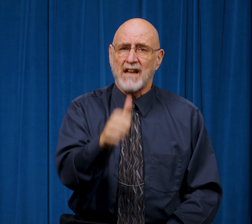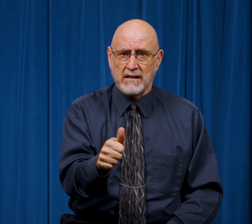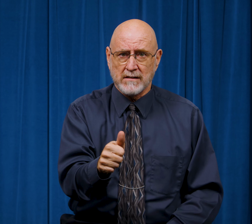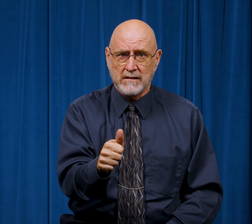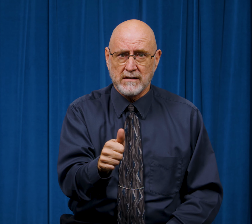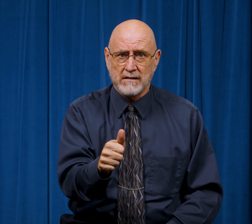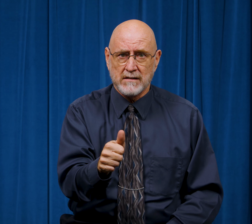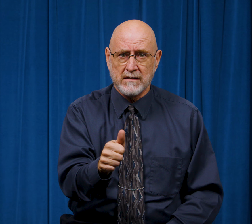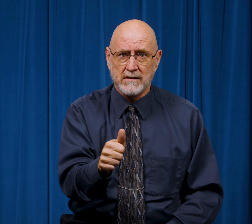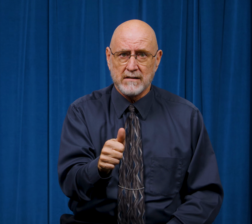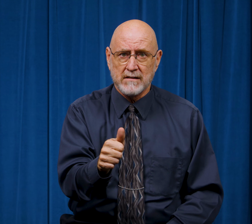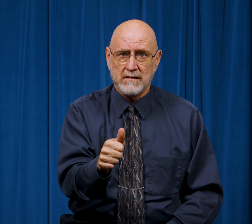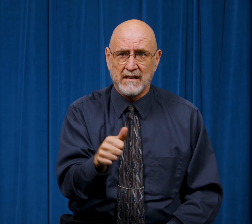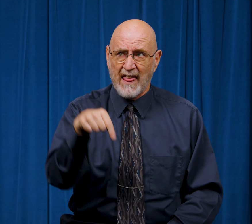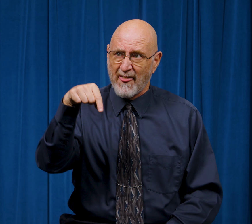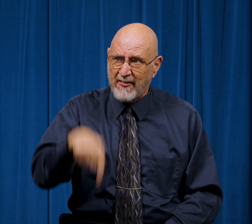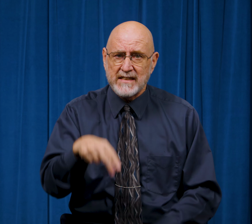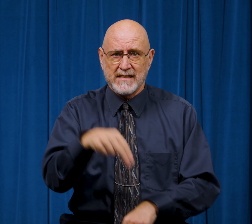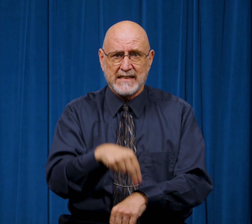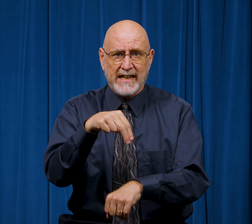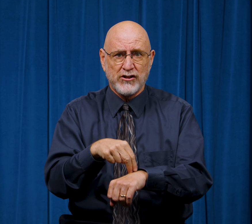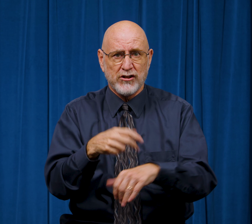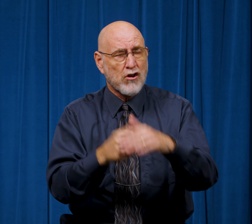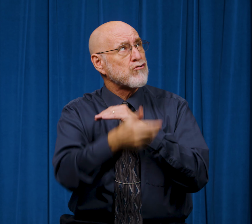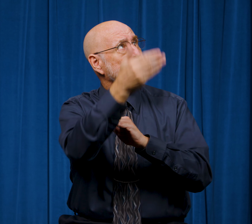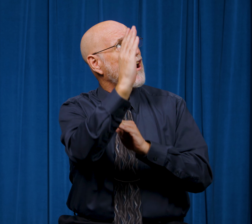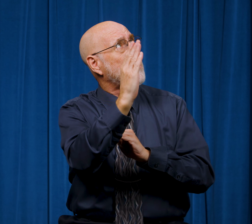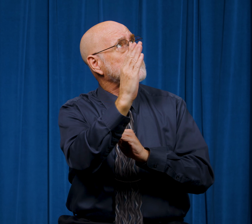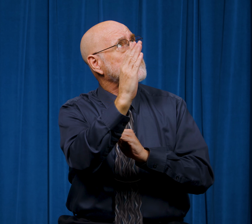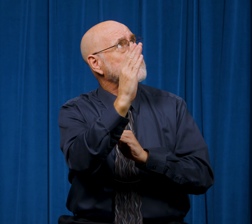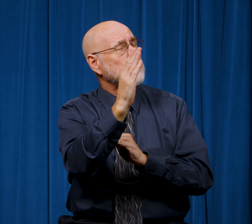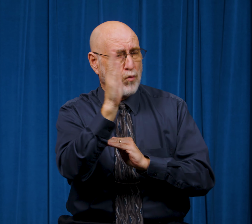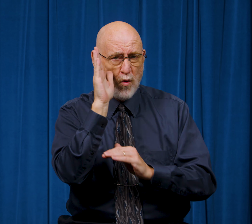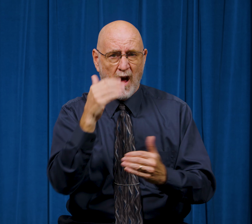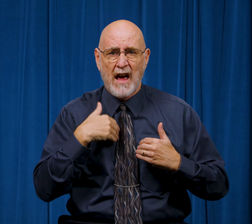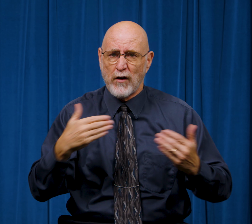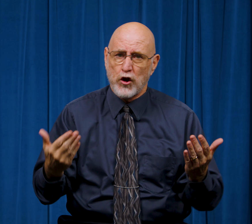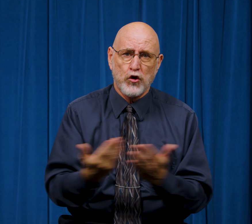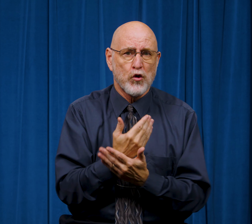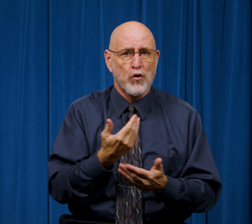that this nation under God shall have a new birth of freedom ~